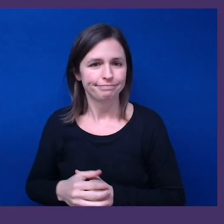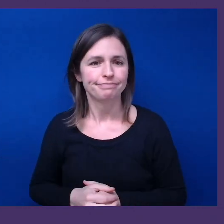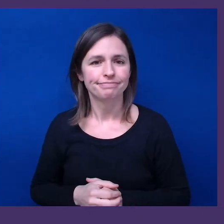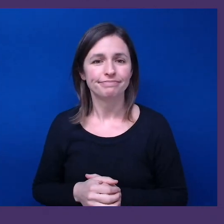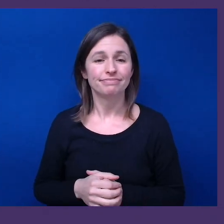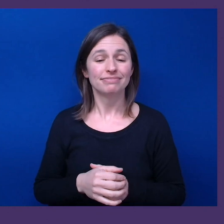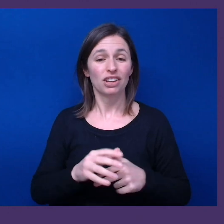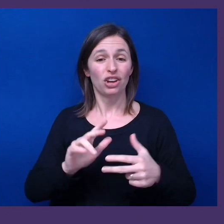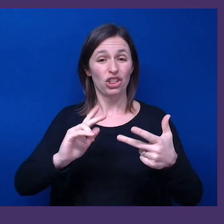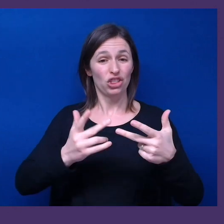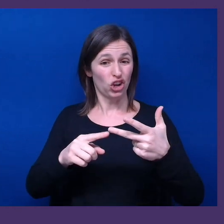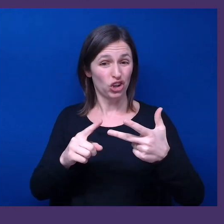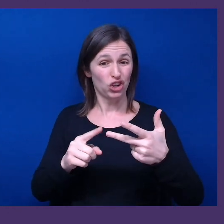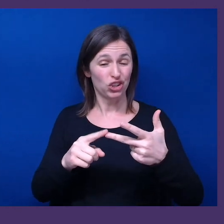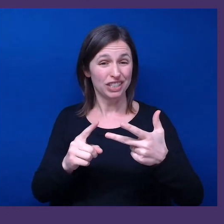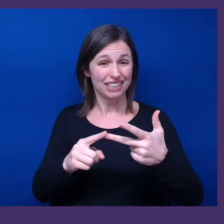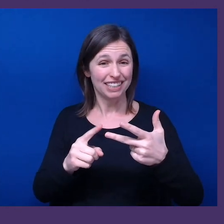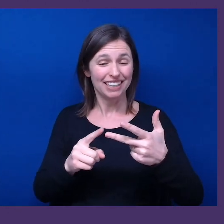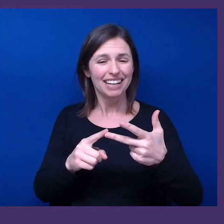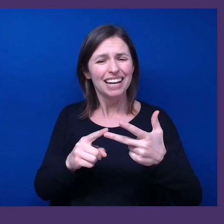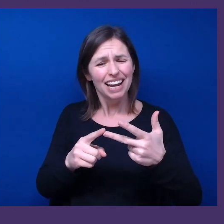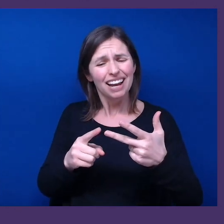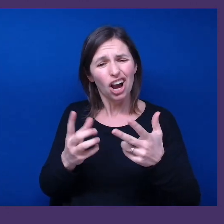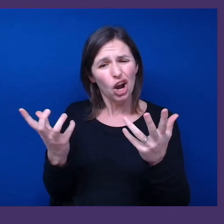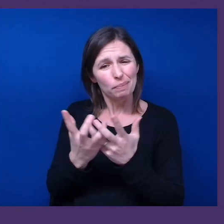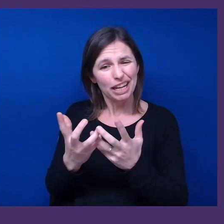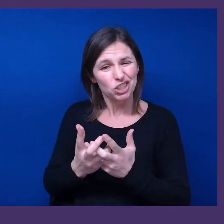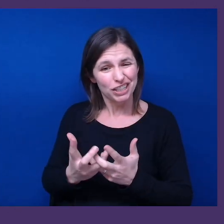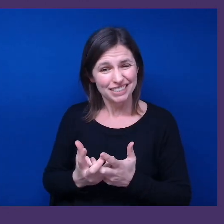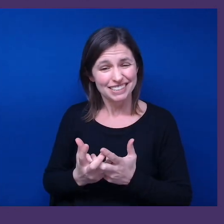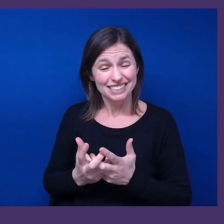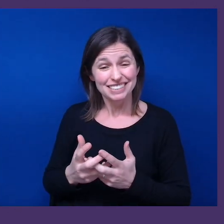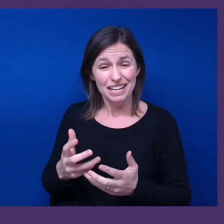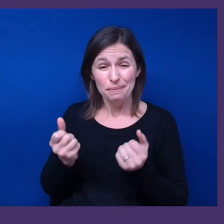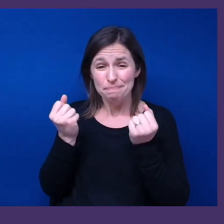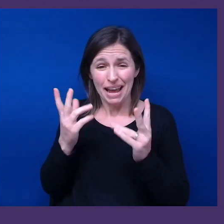for workplace accommodations. AI can help generate professional, clear,